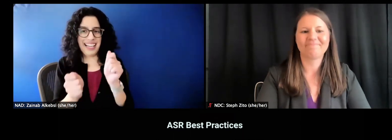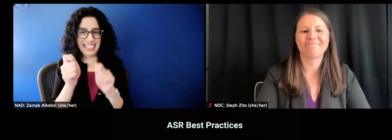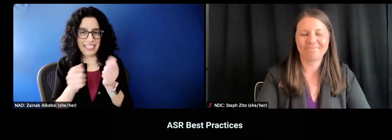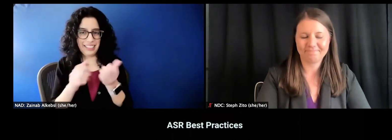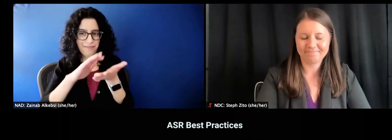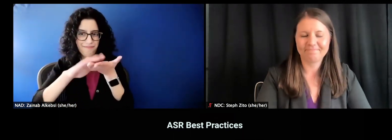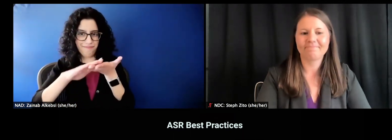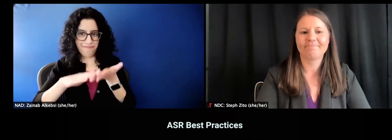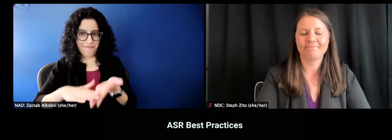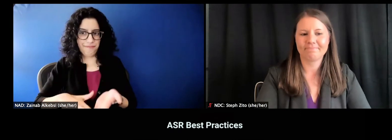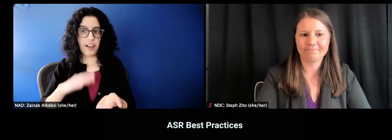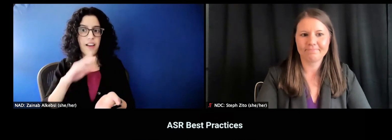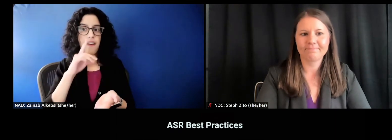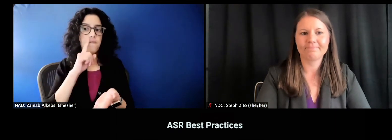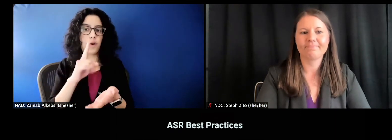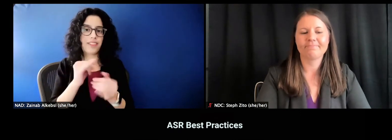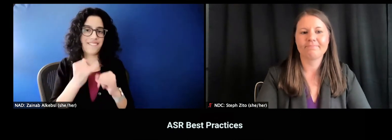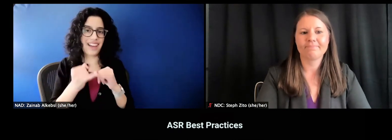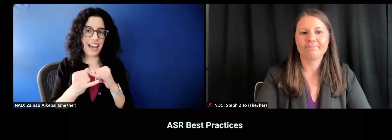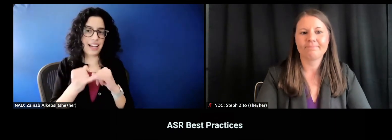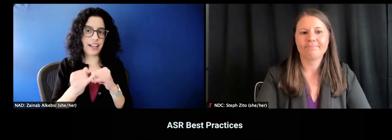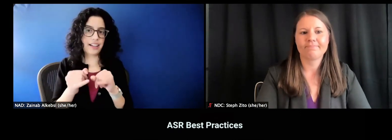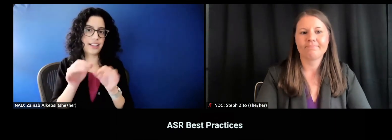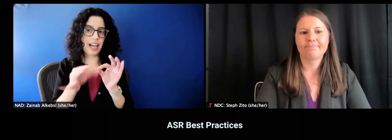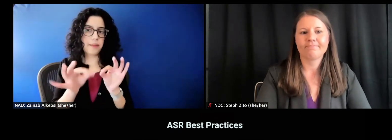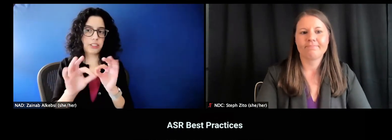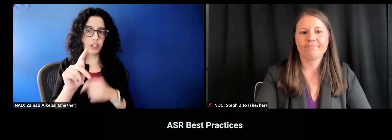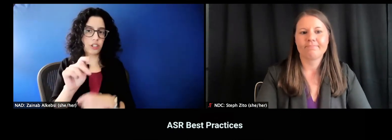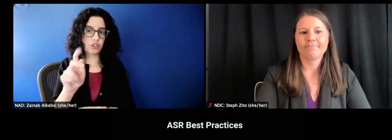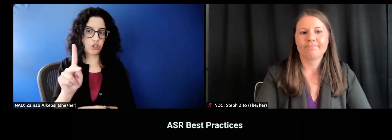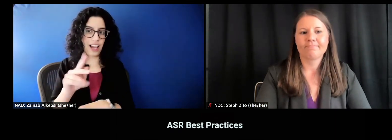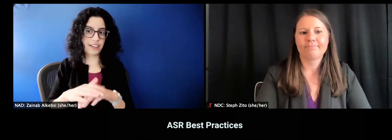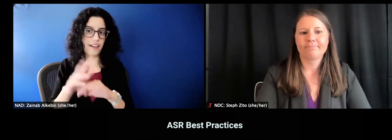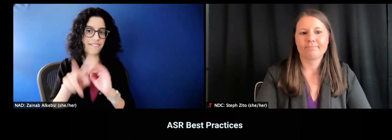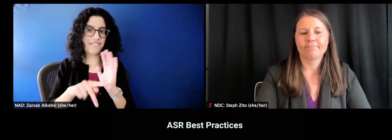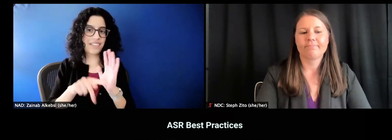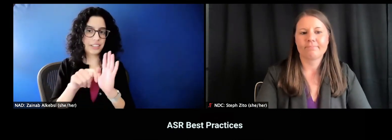cleaned up for the final captioning track on videos.